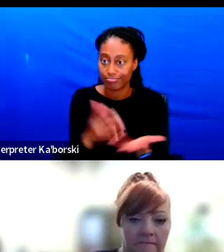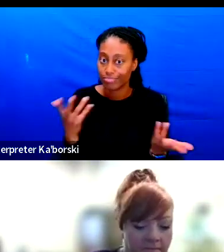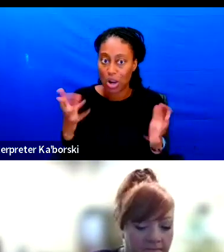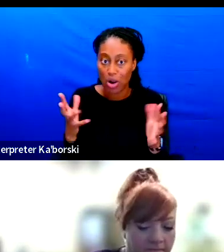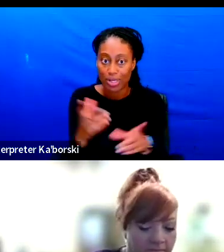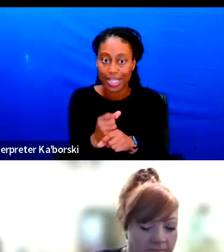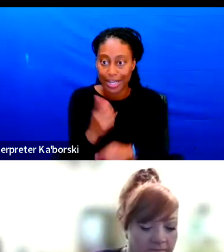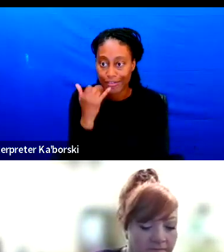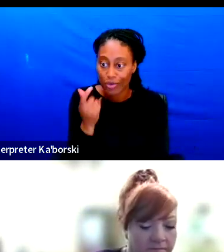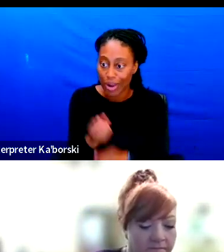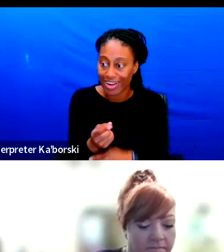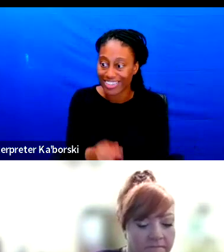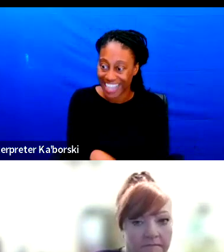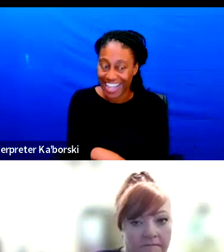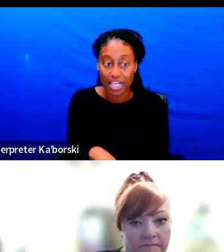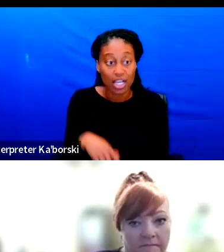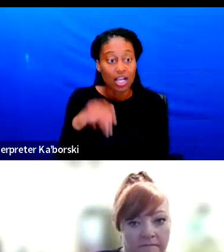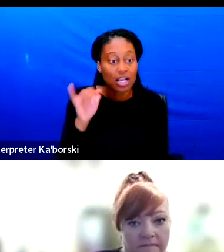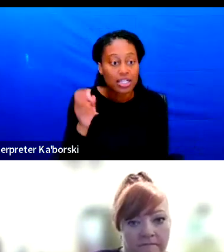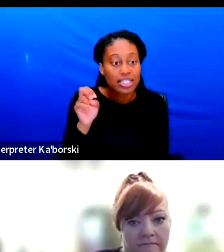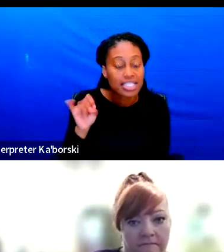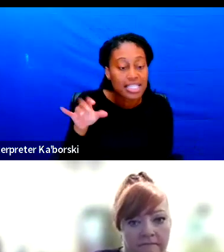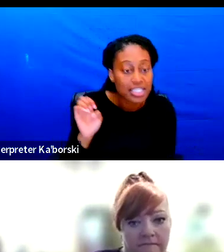Kyle Kleist: Is it? Janice? Do you have? I see you've had your hand up.